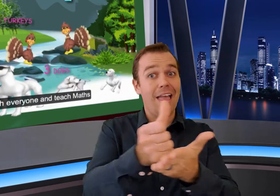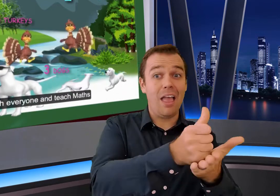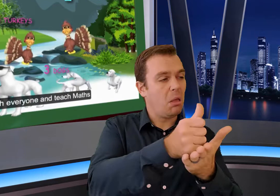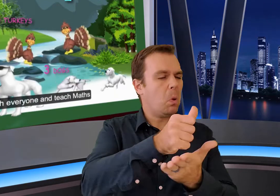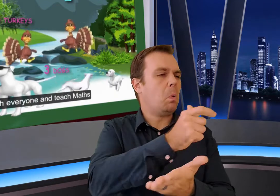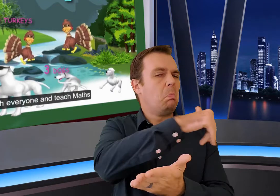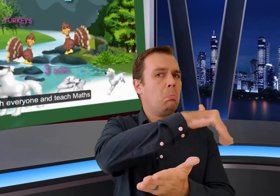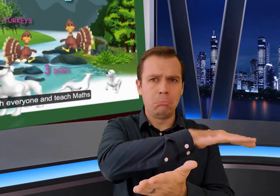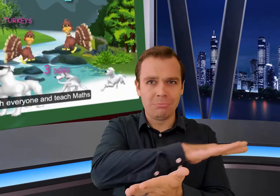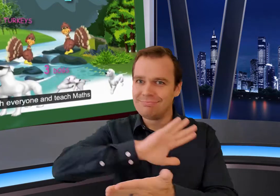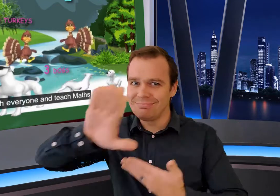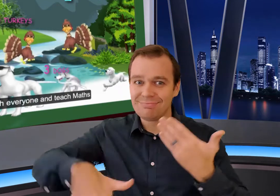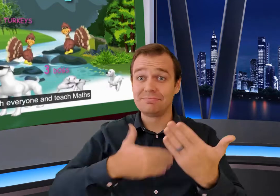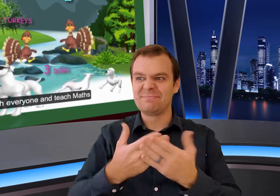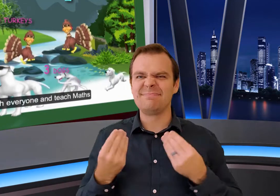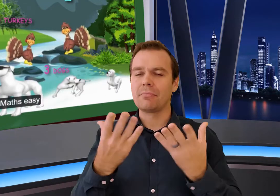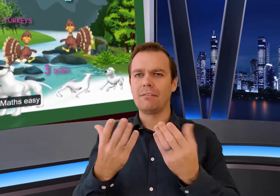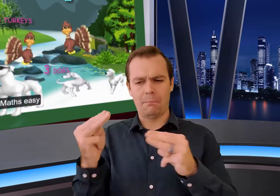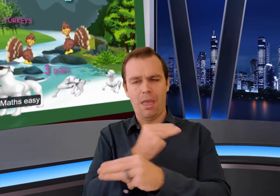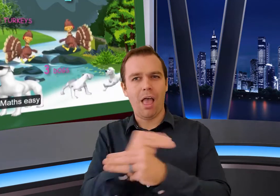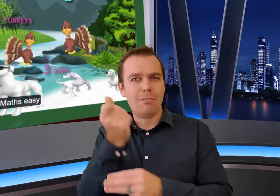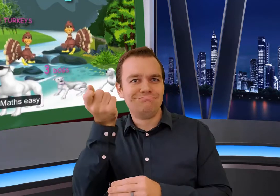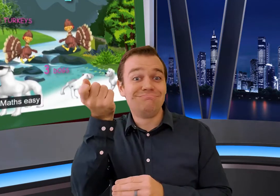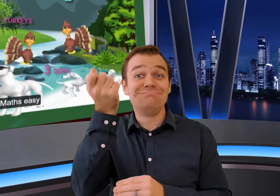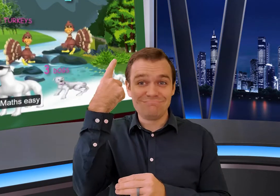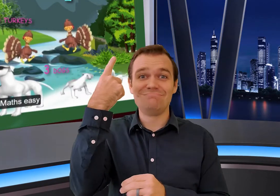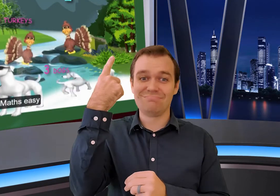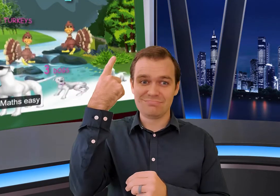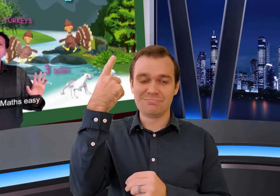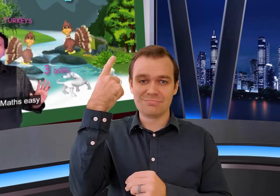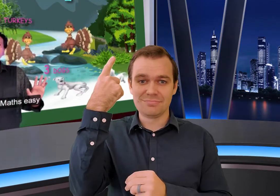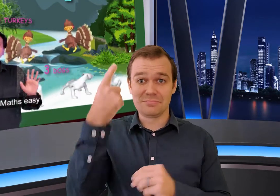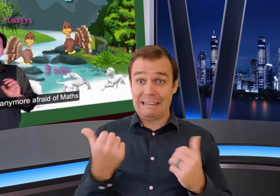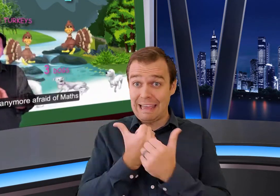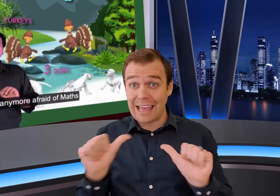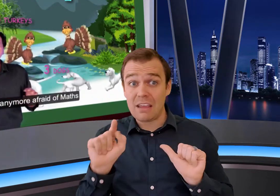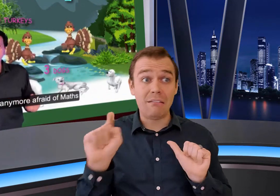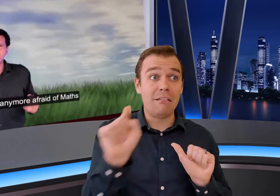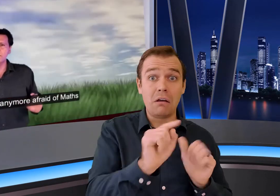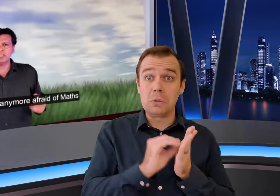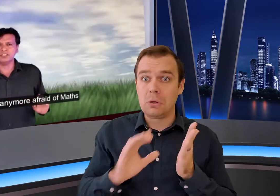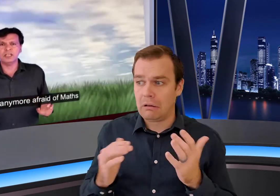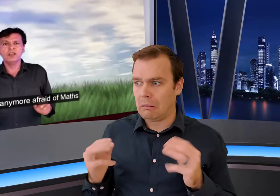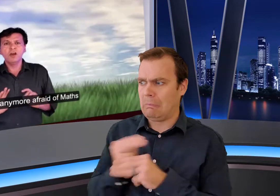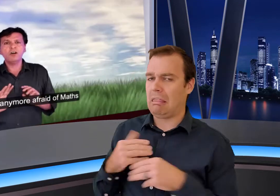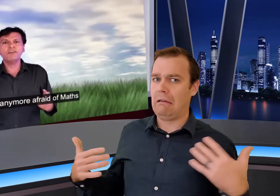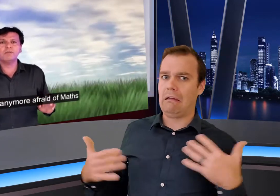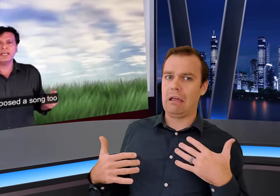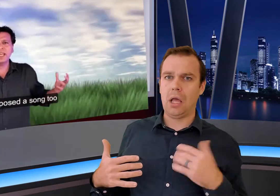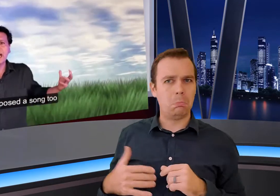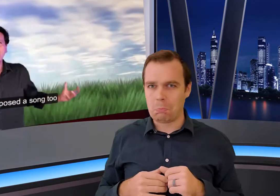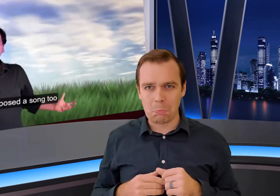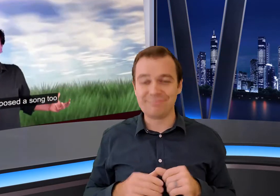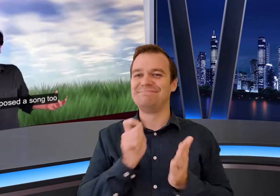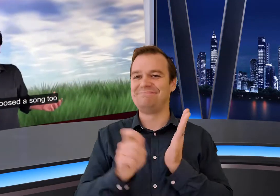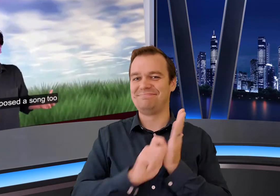Our main motto is to reach everyone and teach Maths to make Maths easy So that no student is anymore afraid of Maths